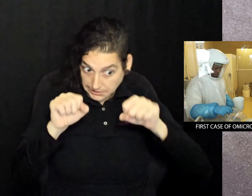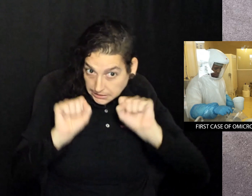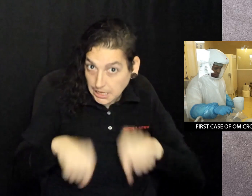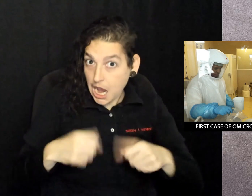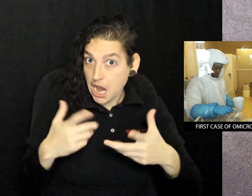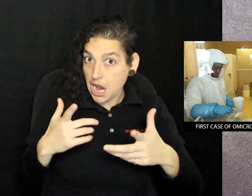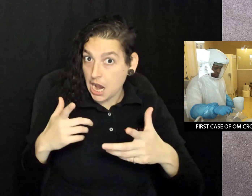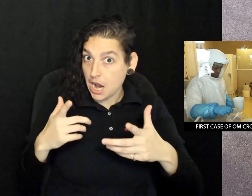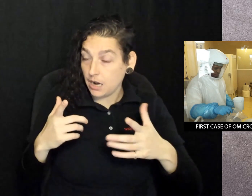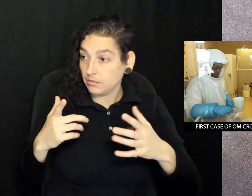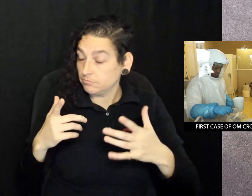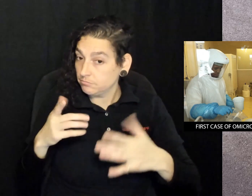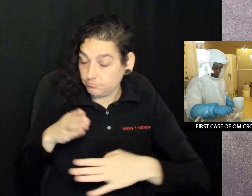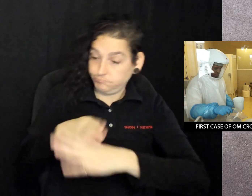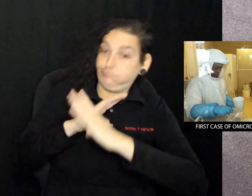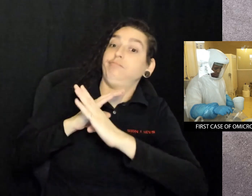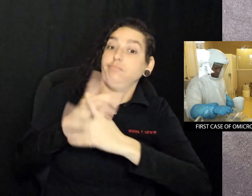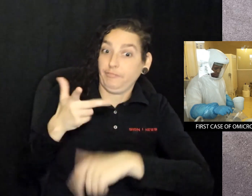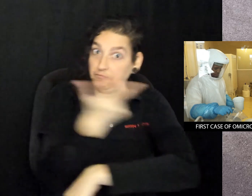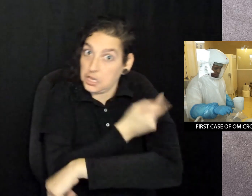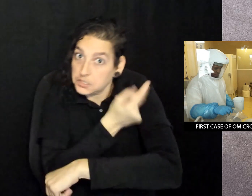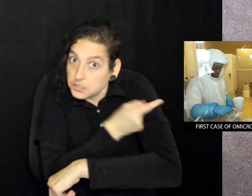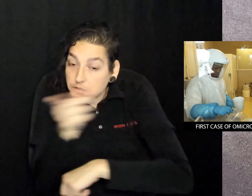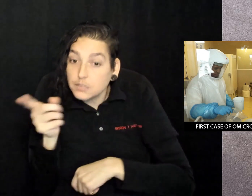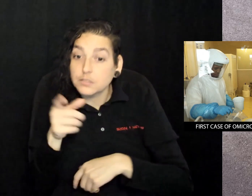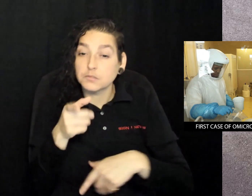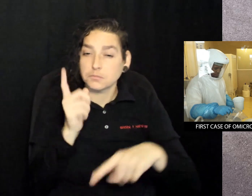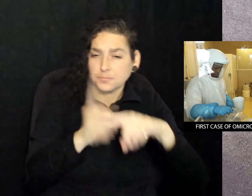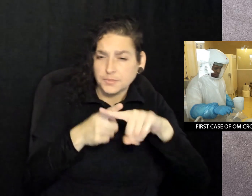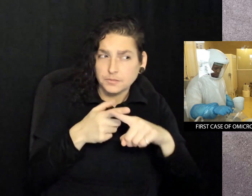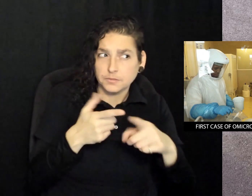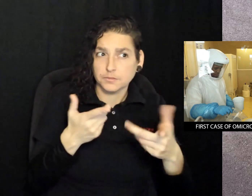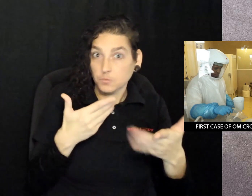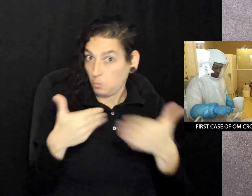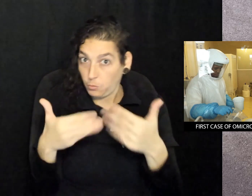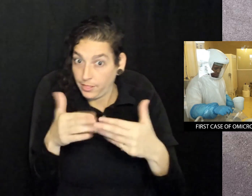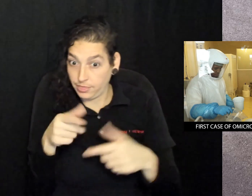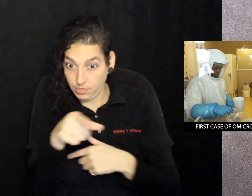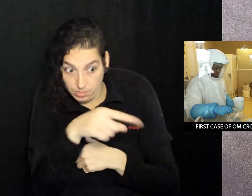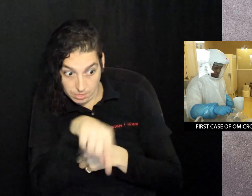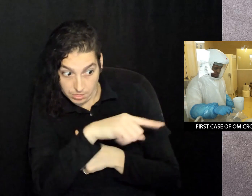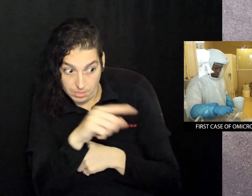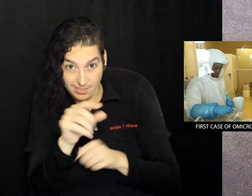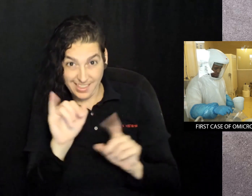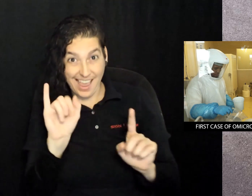scientists are still working to determine whether omicron can evade vaccines